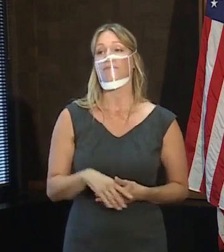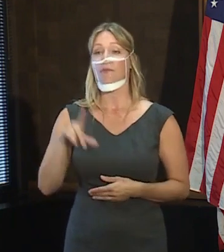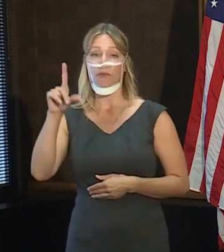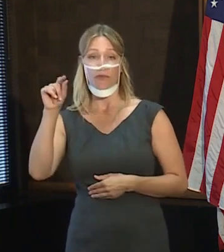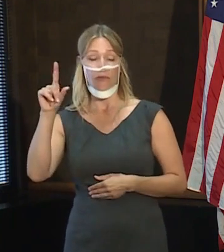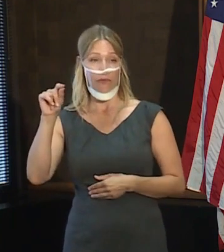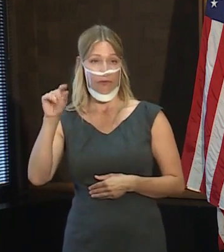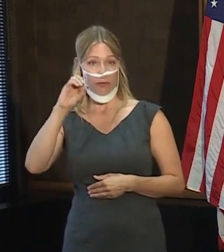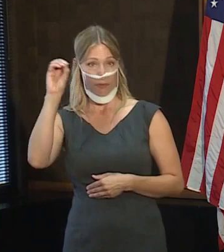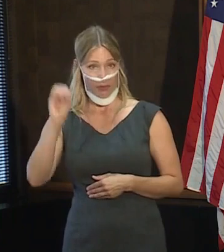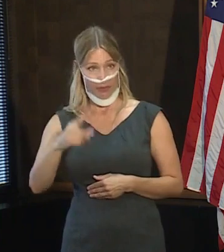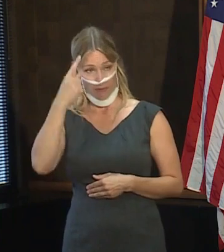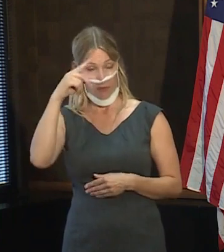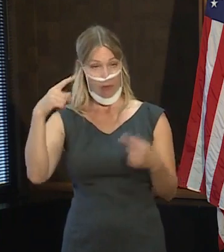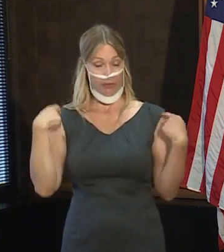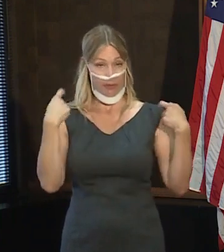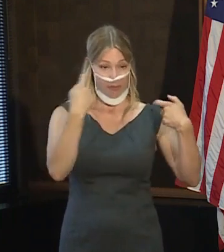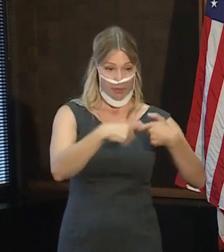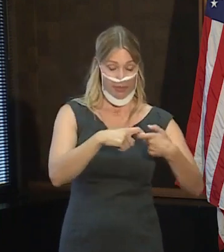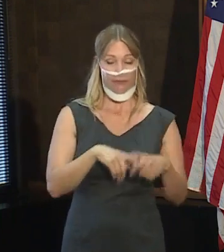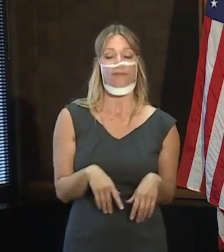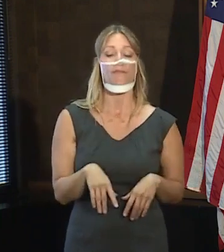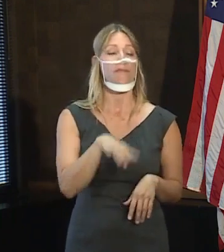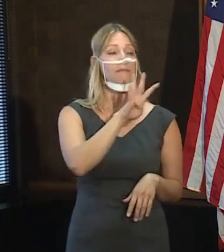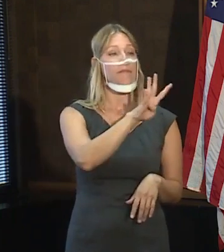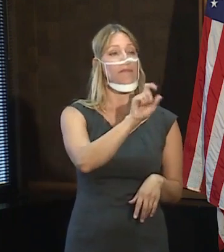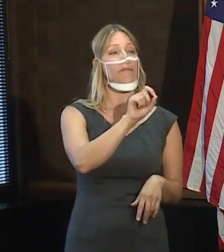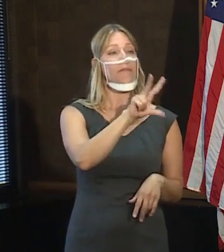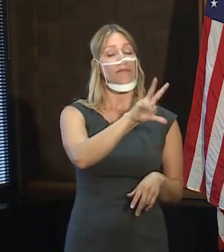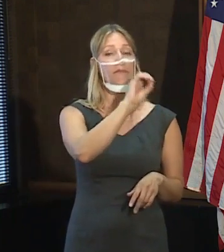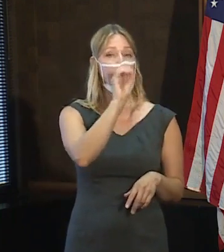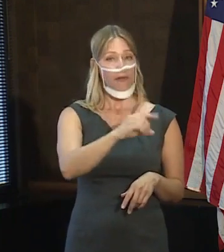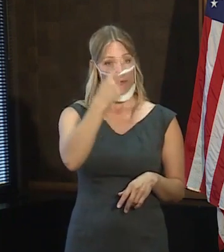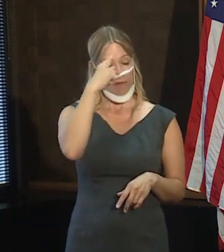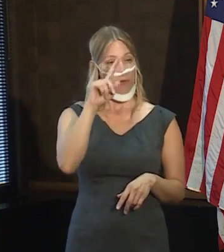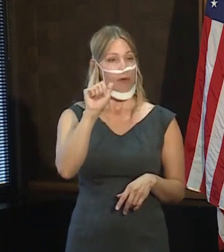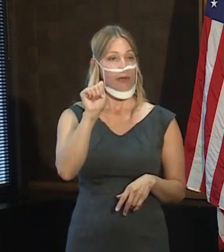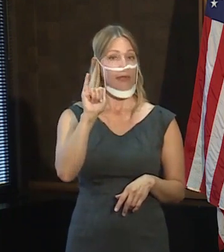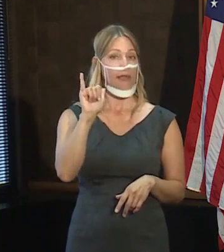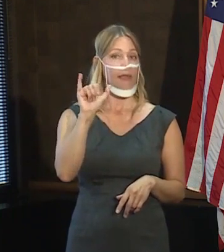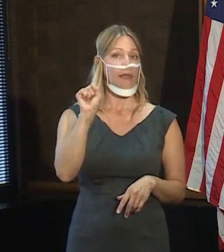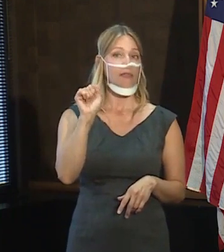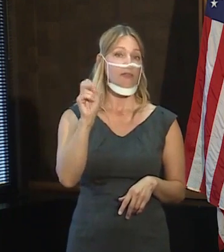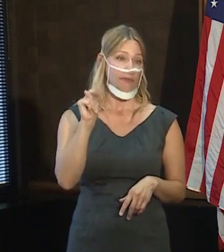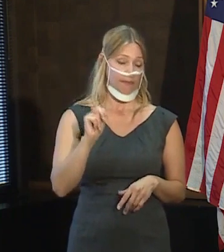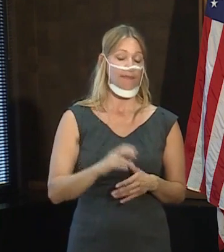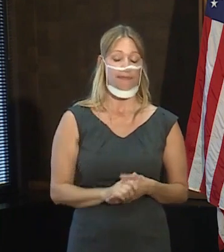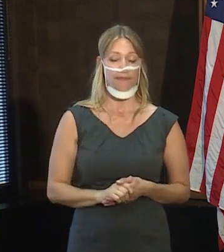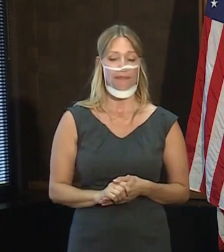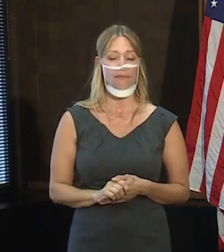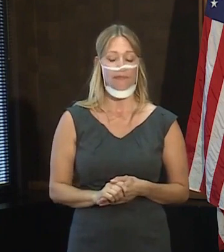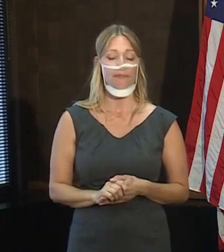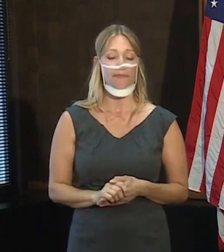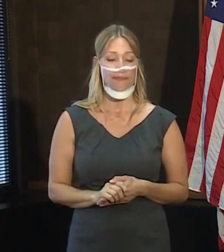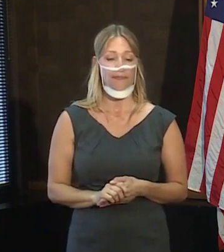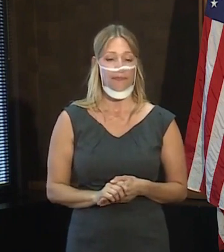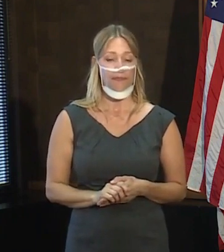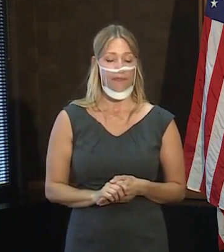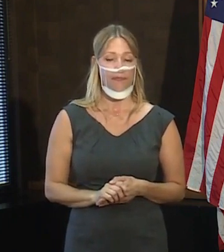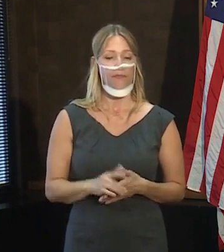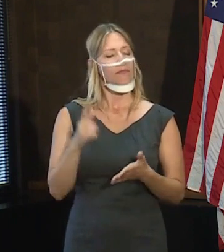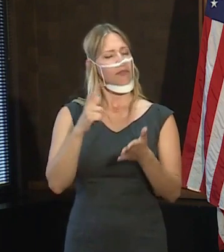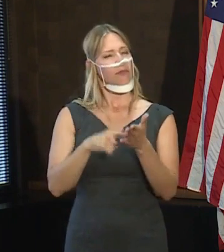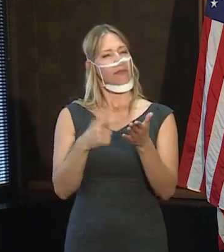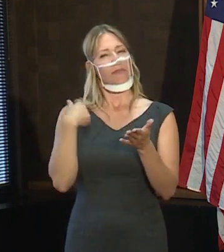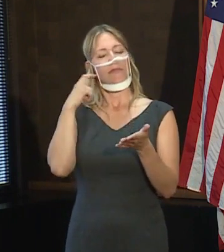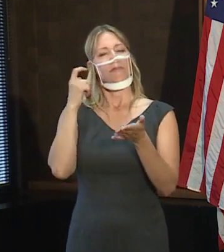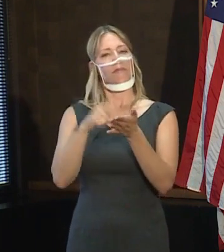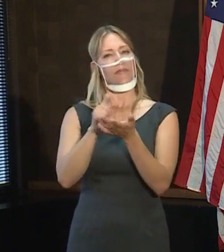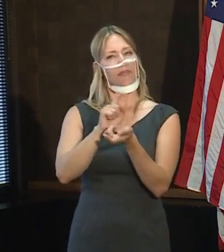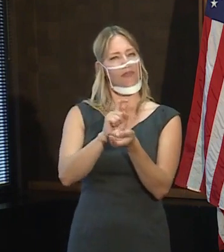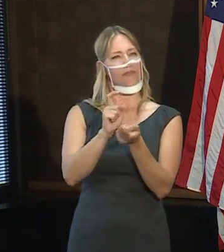ALWAYS ALWAYS REPORT 61% OF THE DEATH INVITE 15% AND IN O AMERICAN 20% HISPANIC 4.3 PERCENT AND ASIAN.